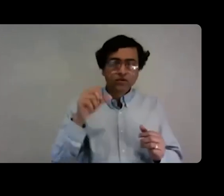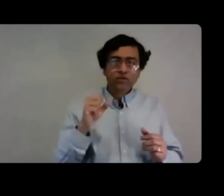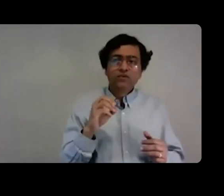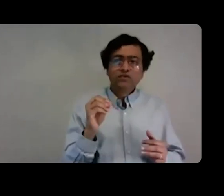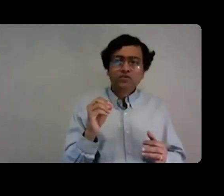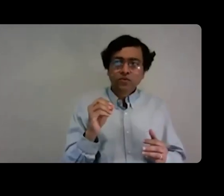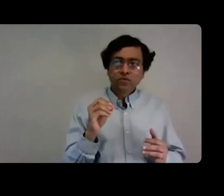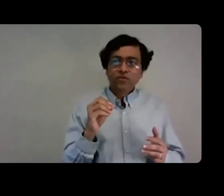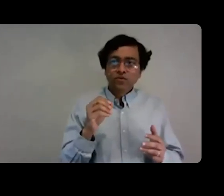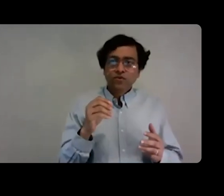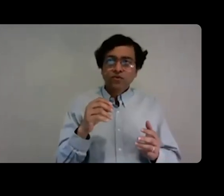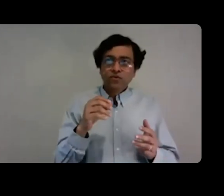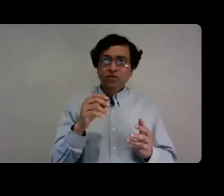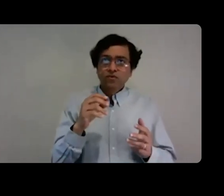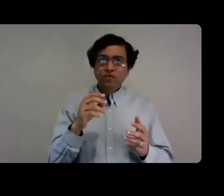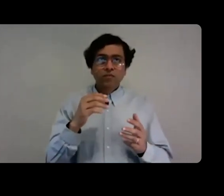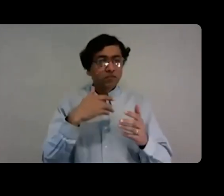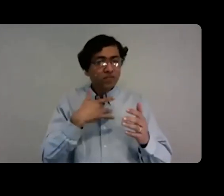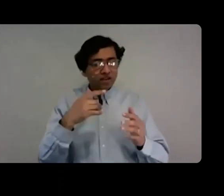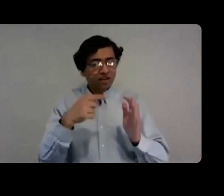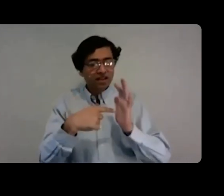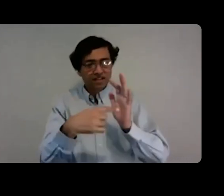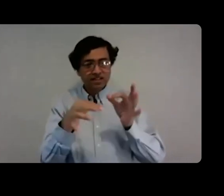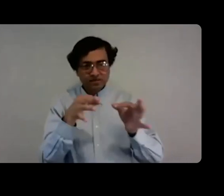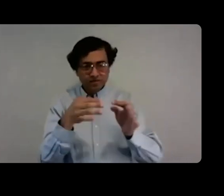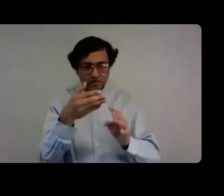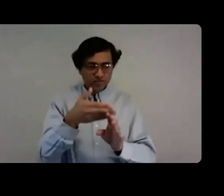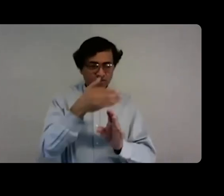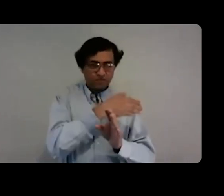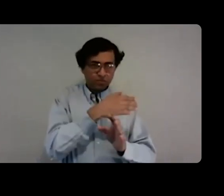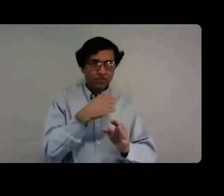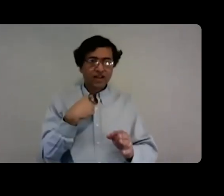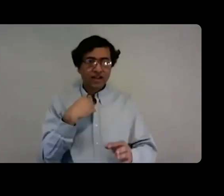audiences, hearing and deaf audiences.